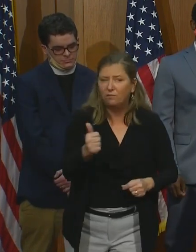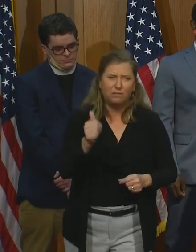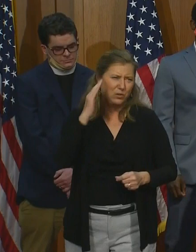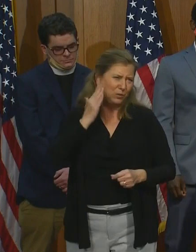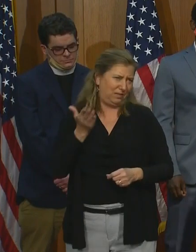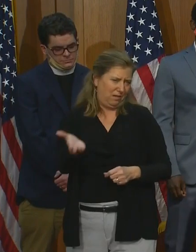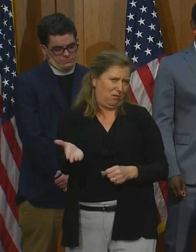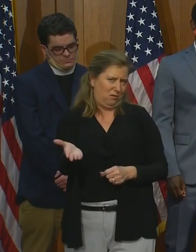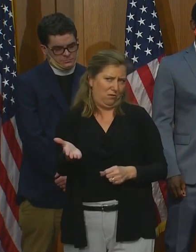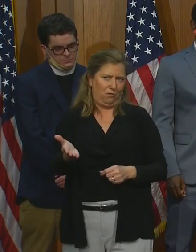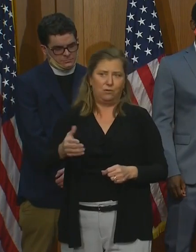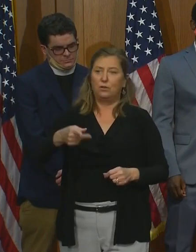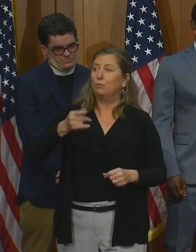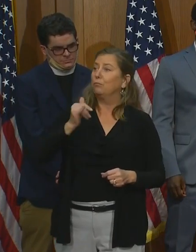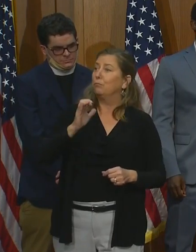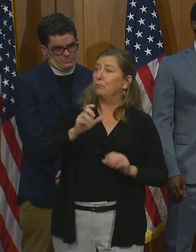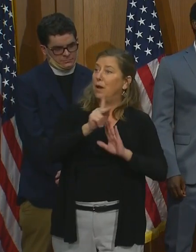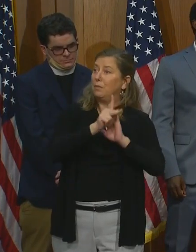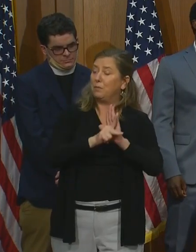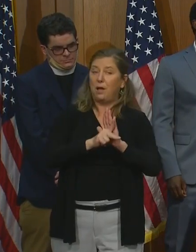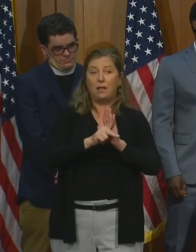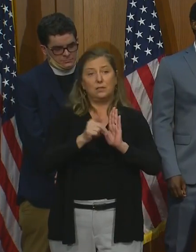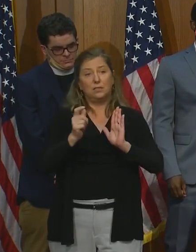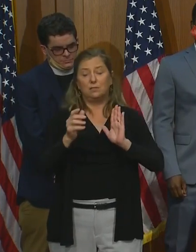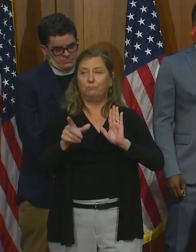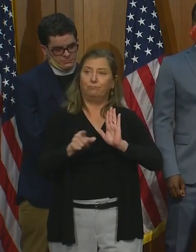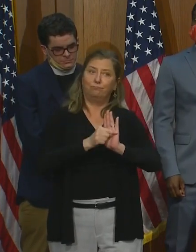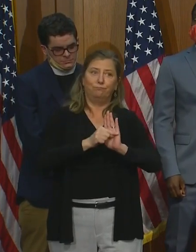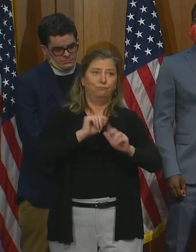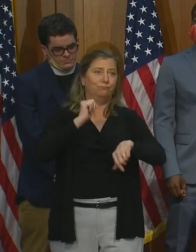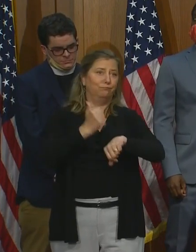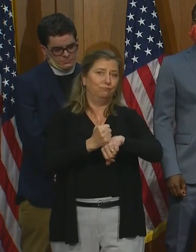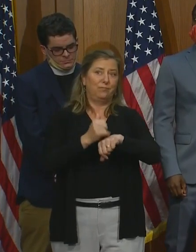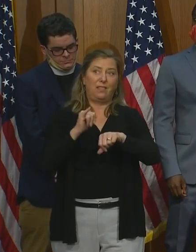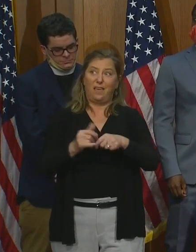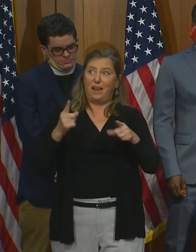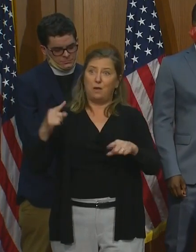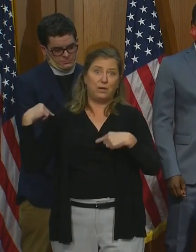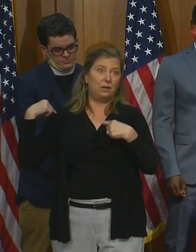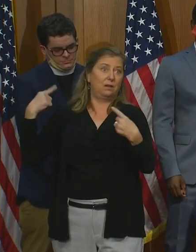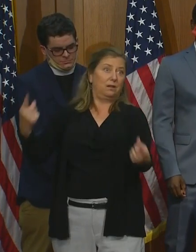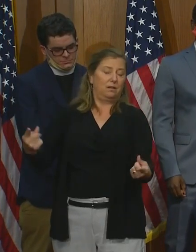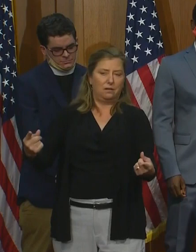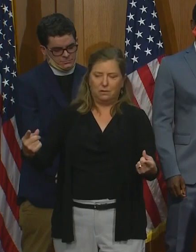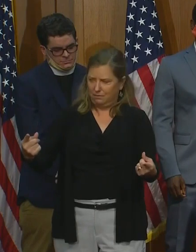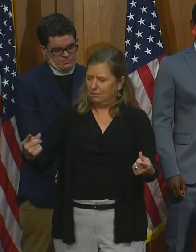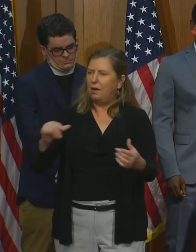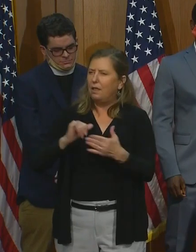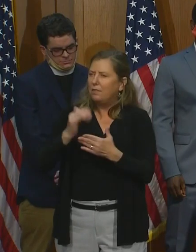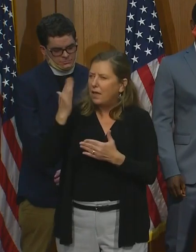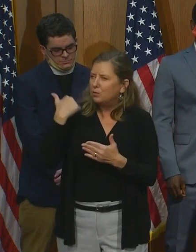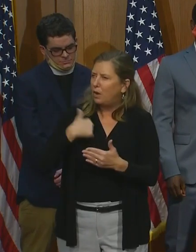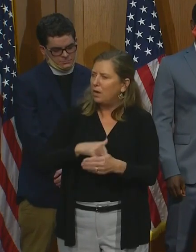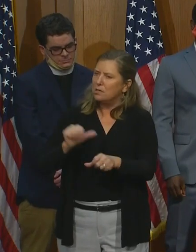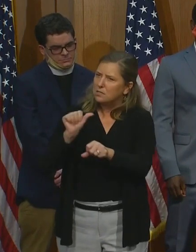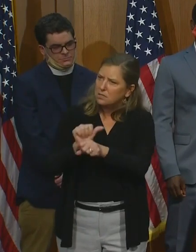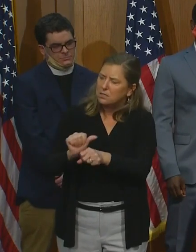YOU CAN SEE. PUBLIC POLICIES HAVE KEPT THIS REALITY IN PLACE